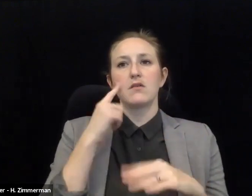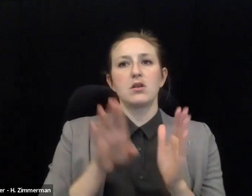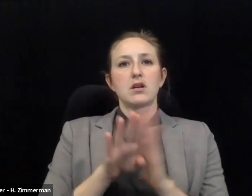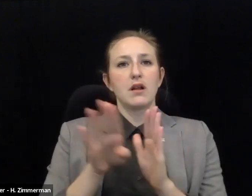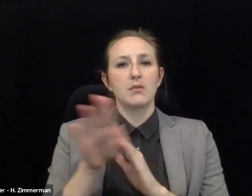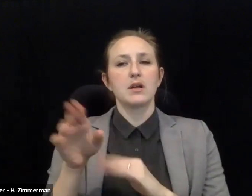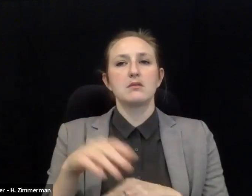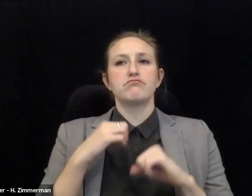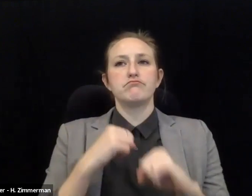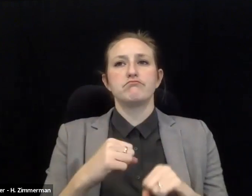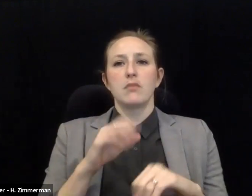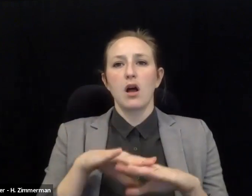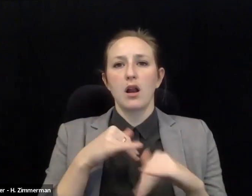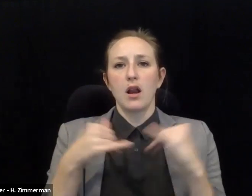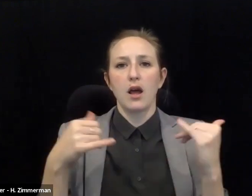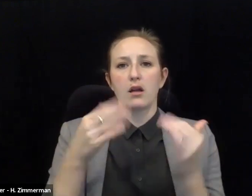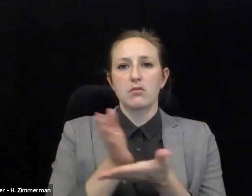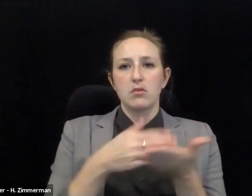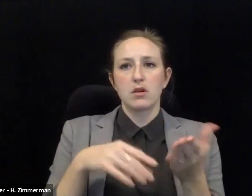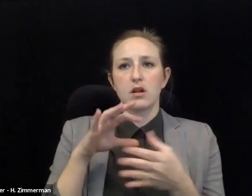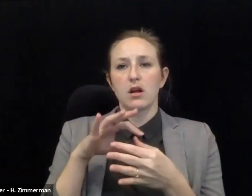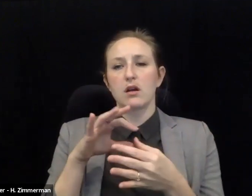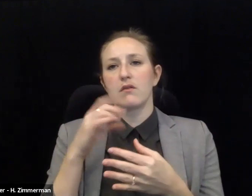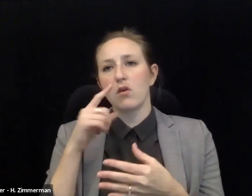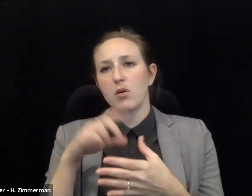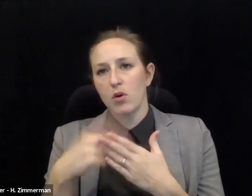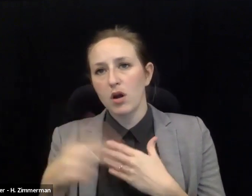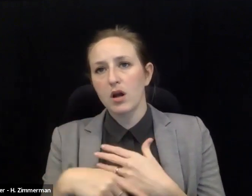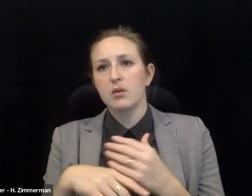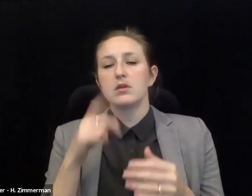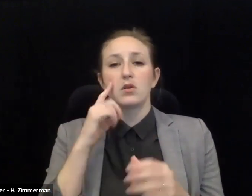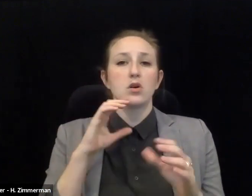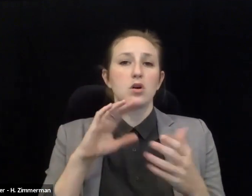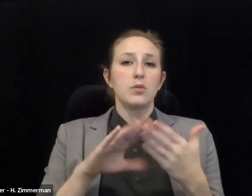online components for programs such as the communities connecting heritage program and